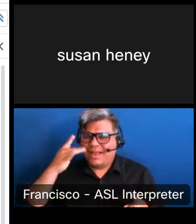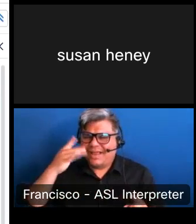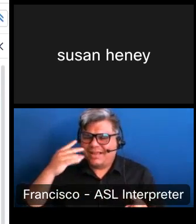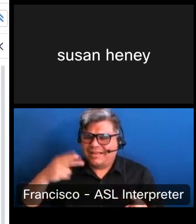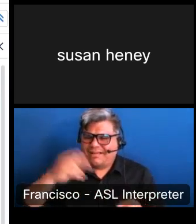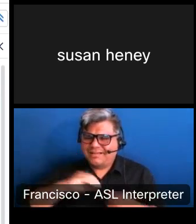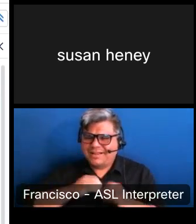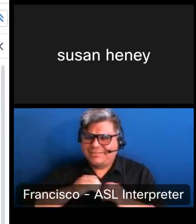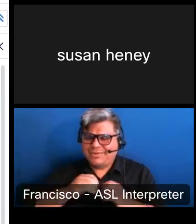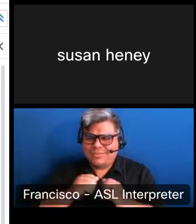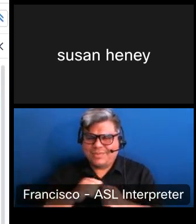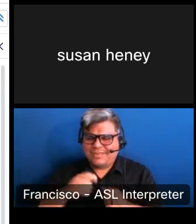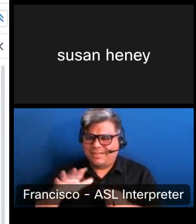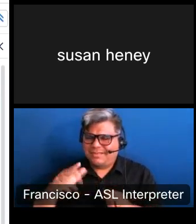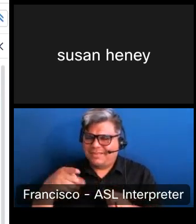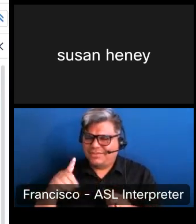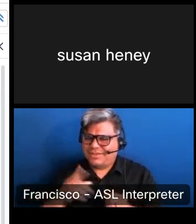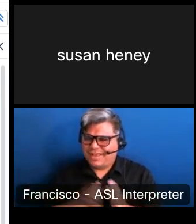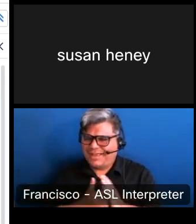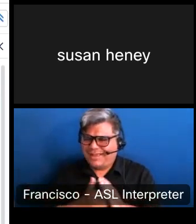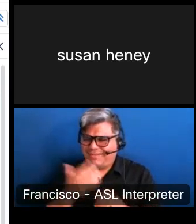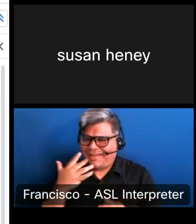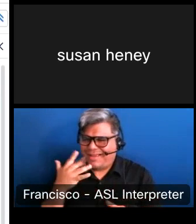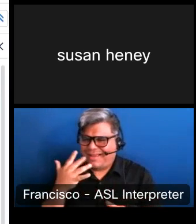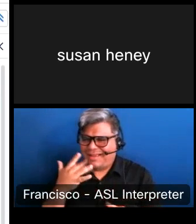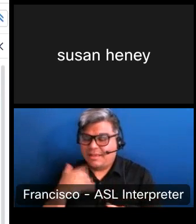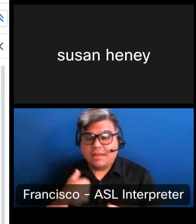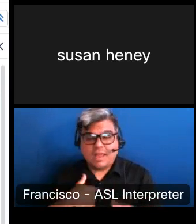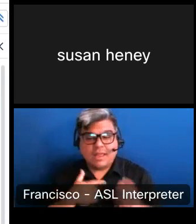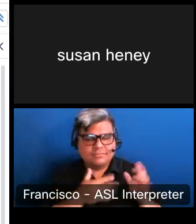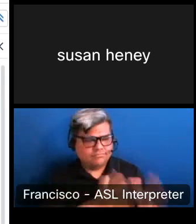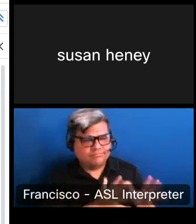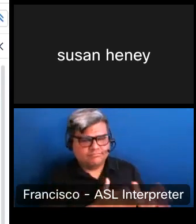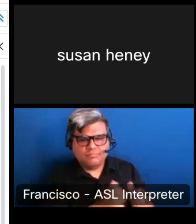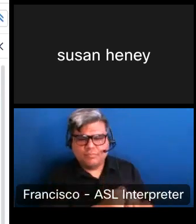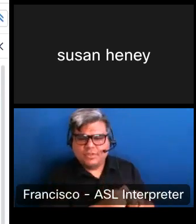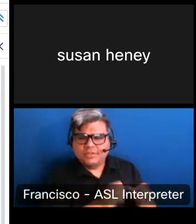with doctorate degrees. Now I was speaking to my colleague Stacy who lives outside of DC and